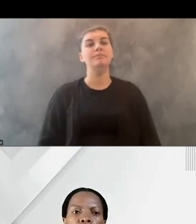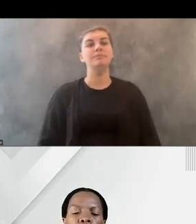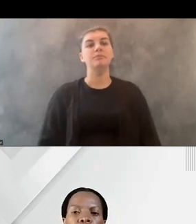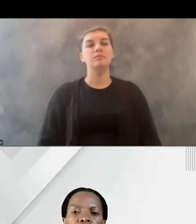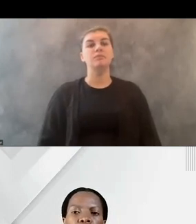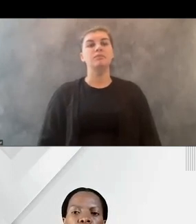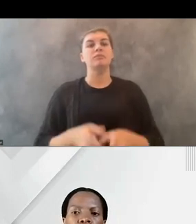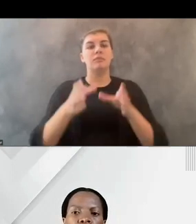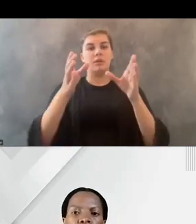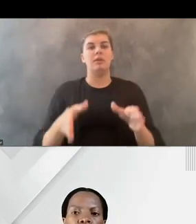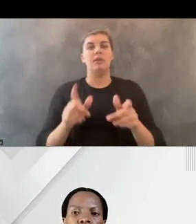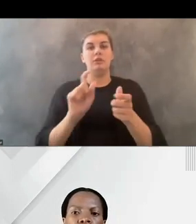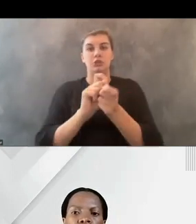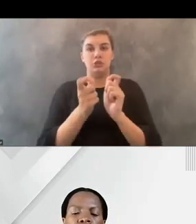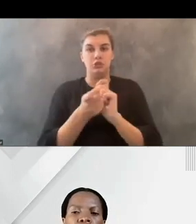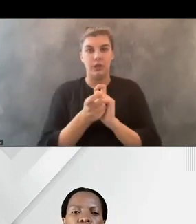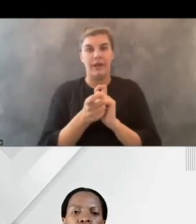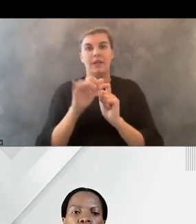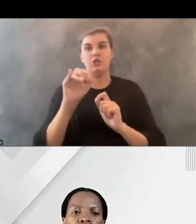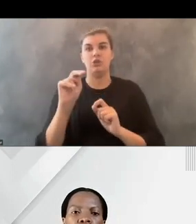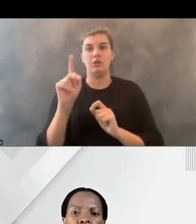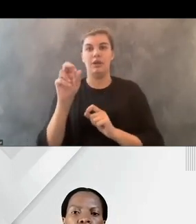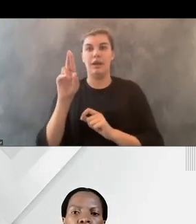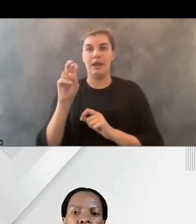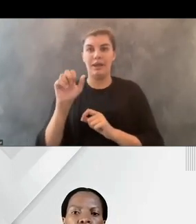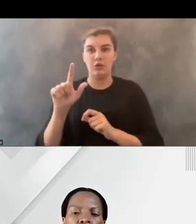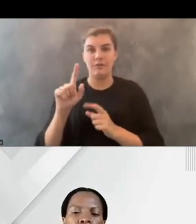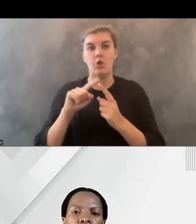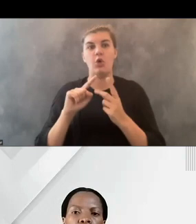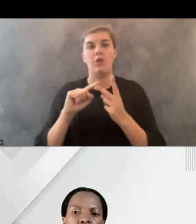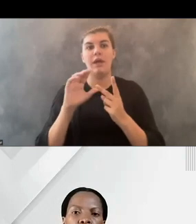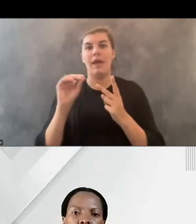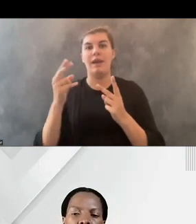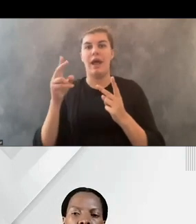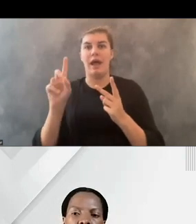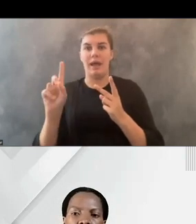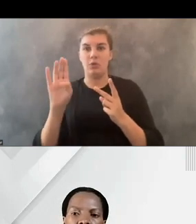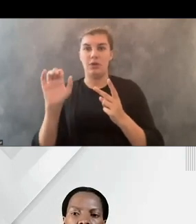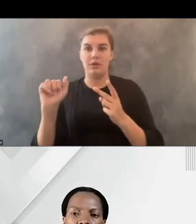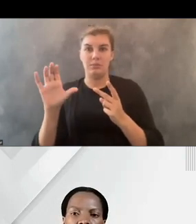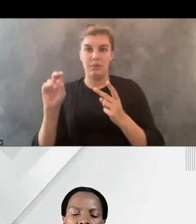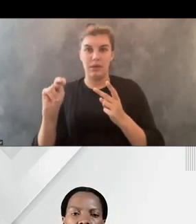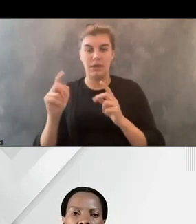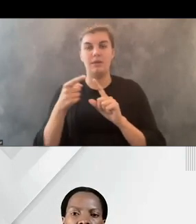Pedestrian change interval and pedestrian hybrid beacon are both terms from the MUTCD.